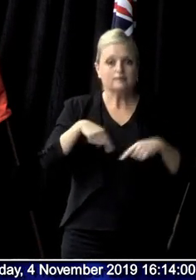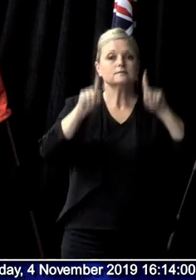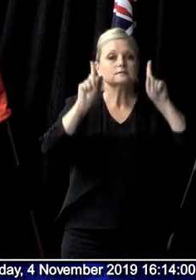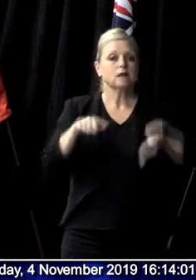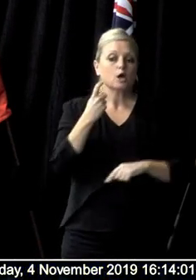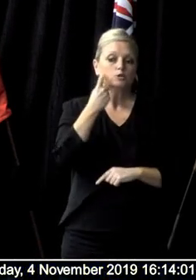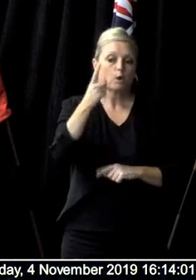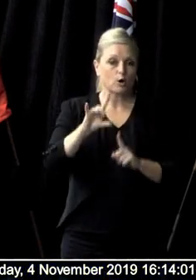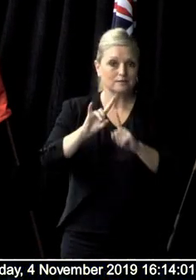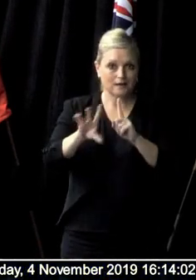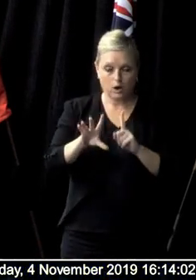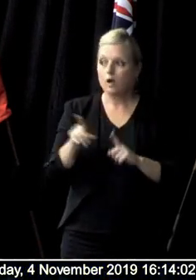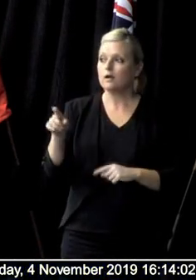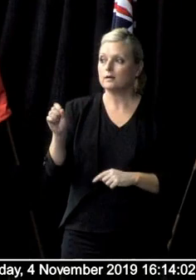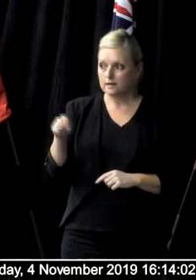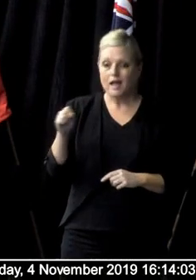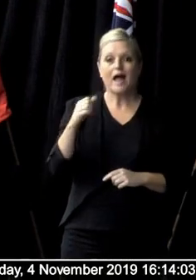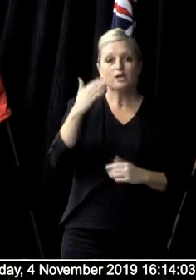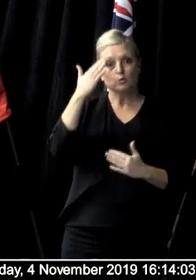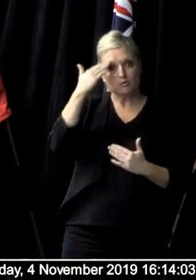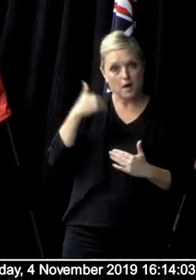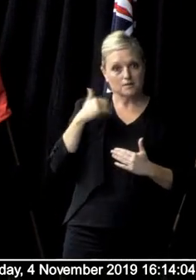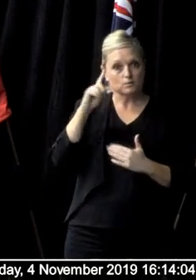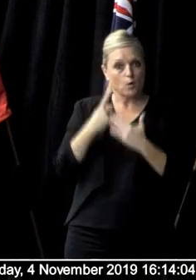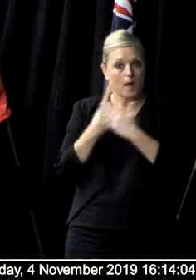And you will remind us of what’s going to happen at 10 o’clock tomorrow. Yes.